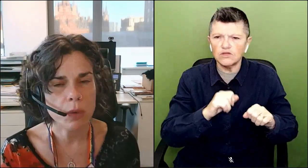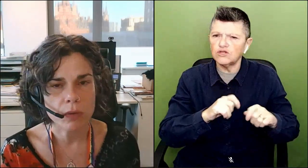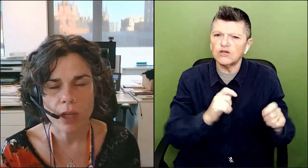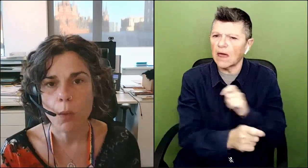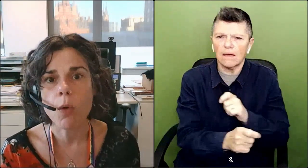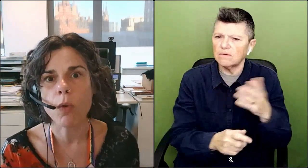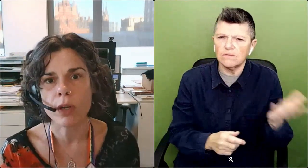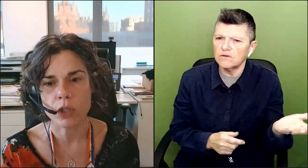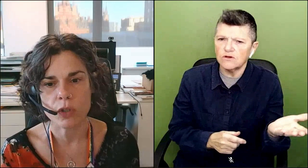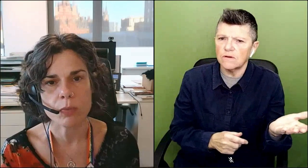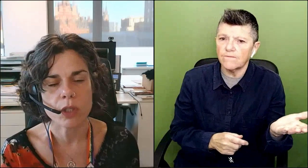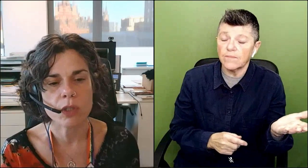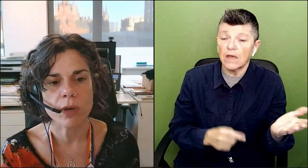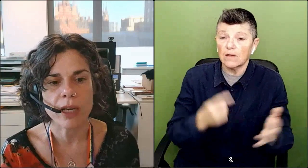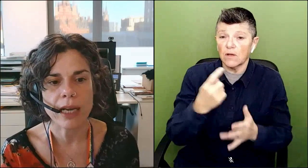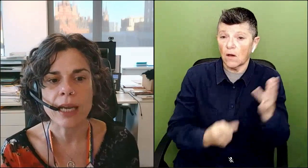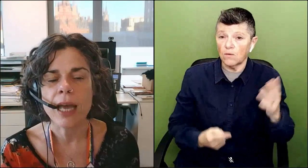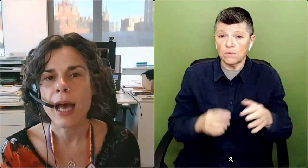It's to do with, you know, all adjustments, really.